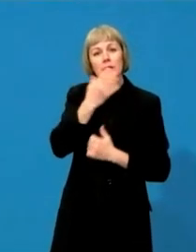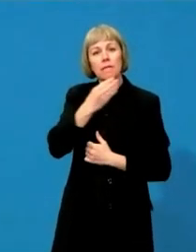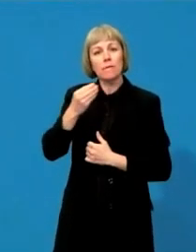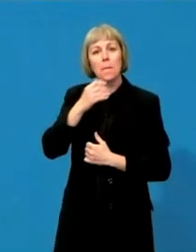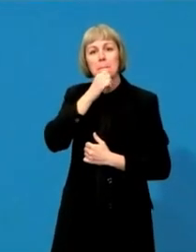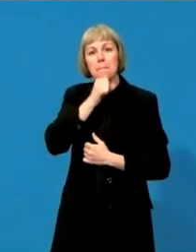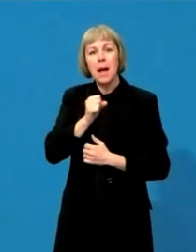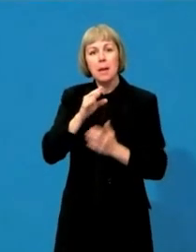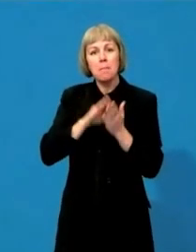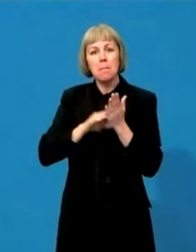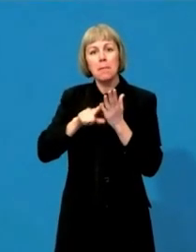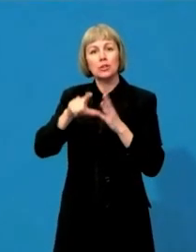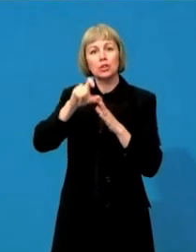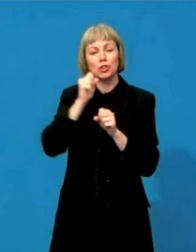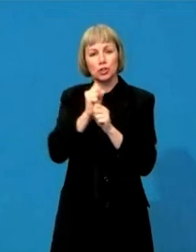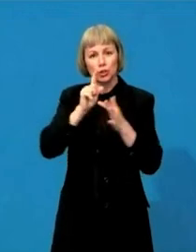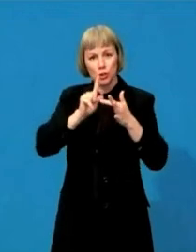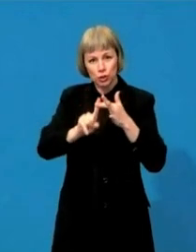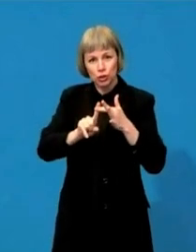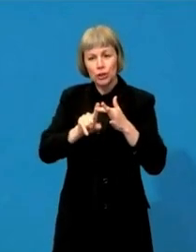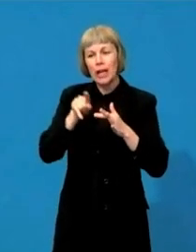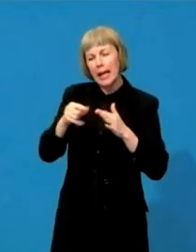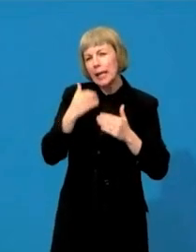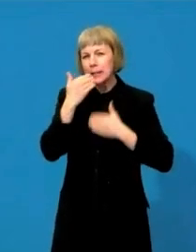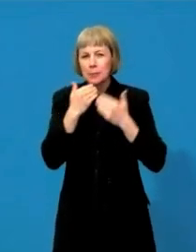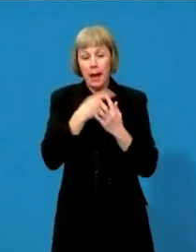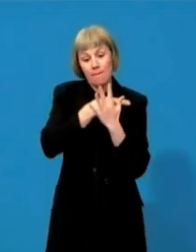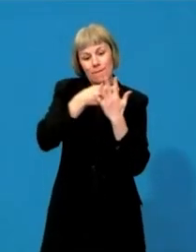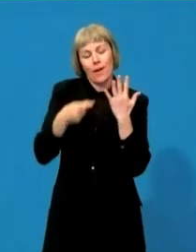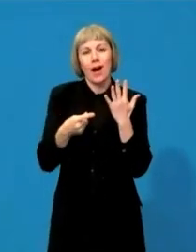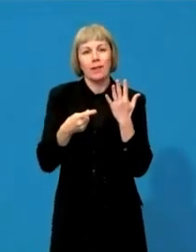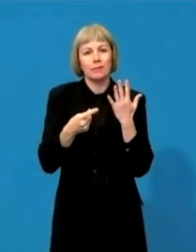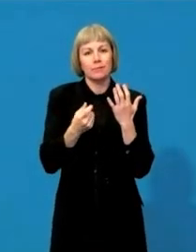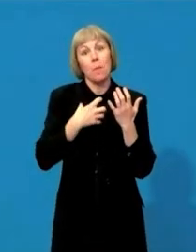language groups. I'm going to ask the operators to display doc ID